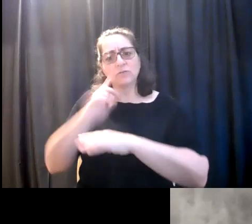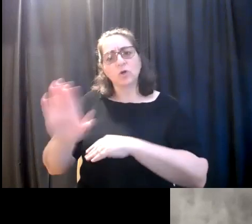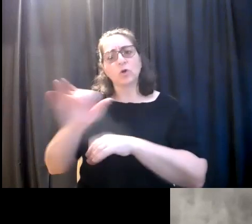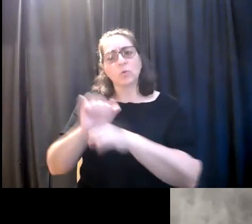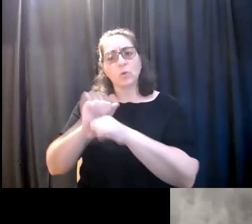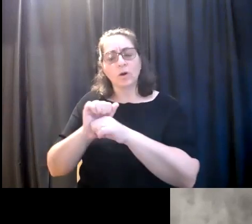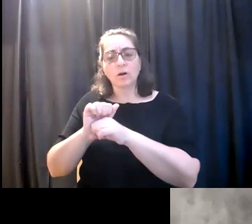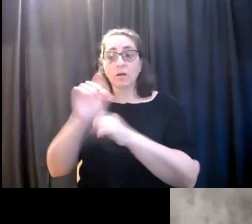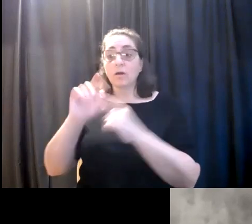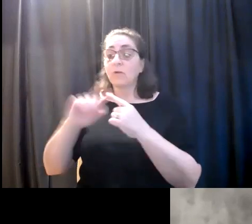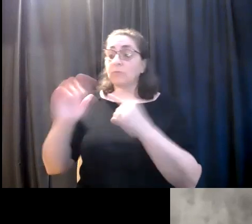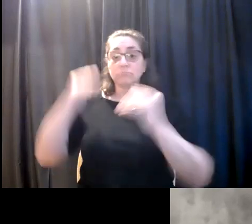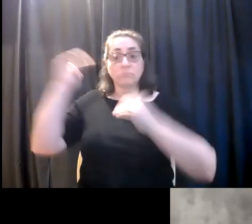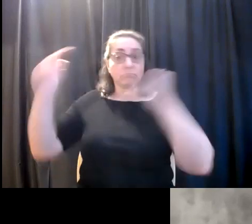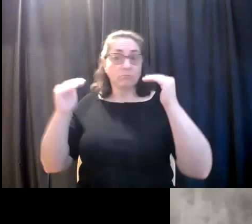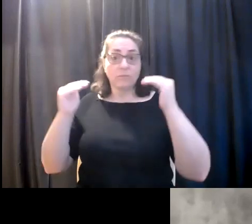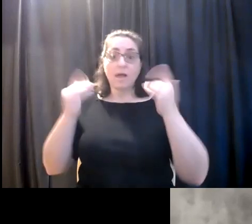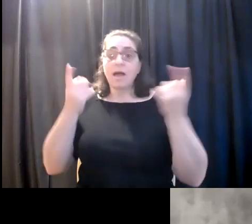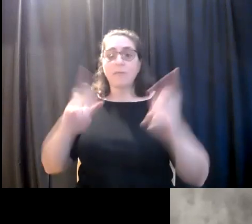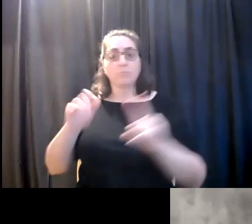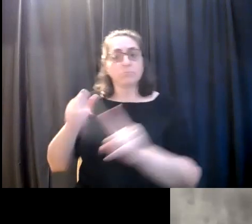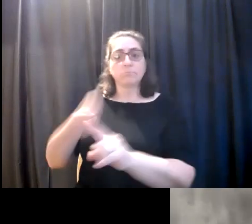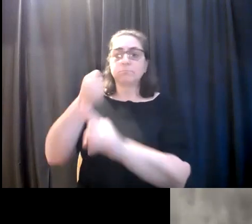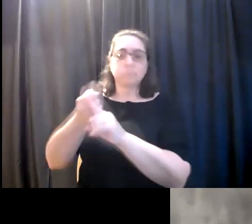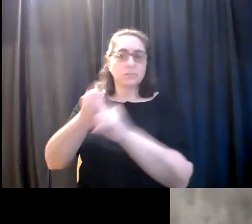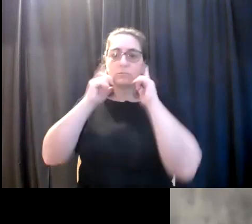Now, I will turn this over to Dr. Rennert and to Carolyn.